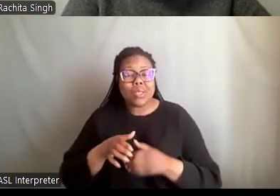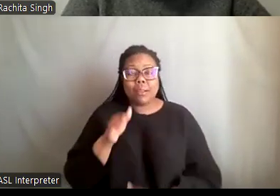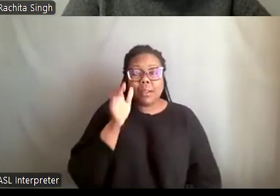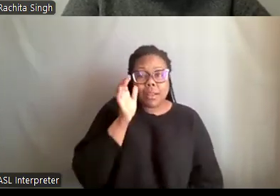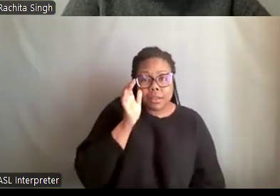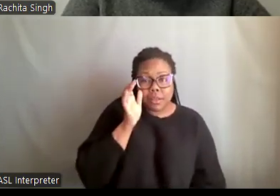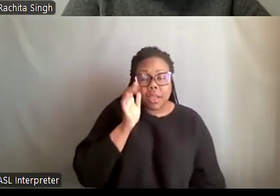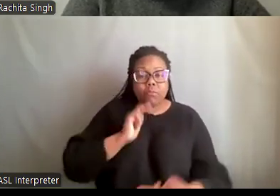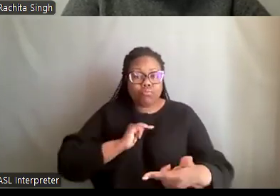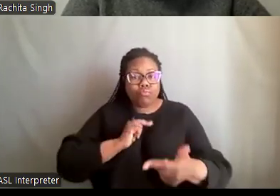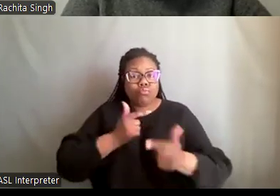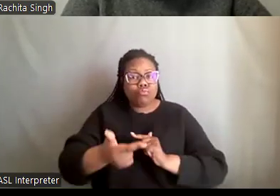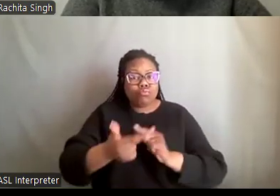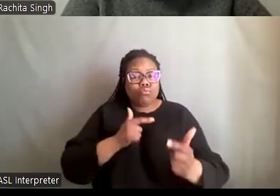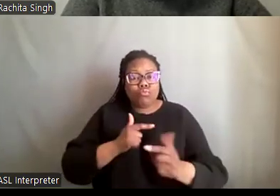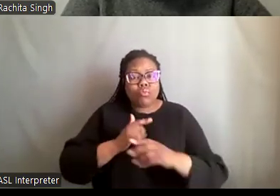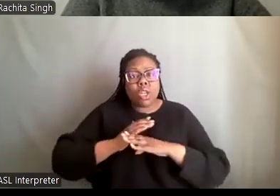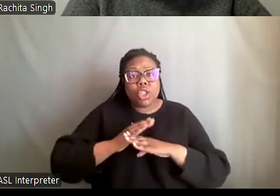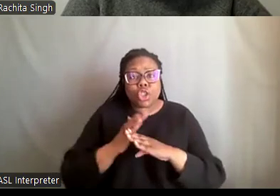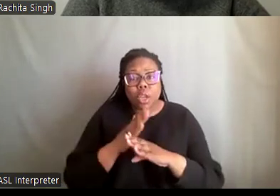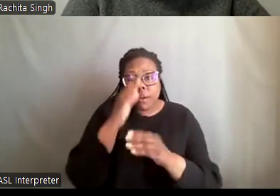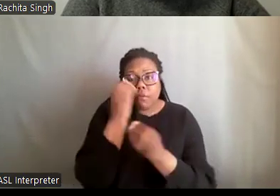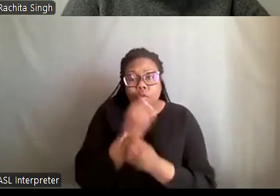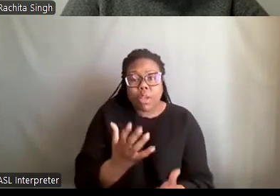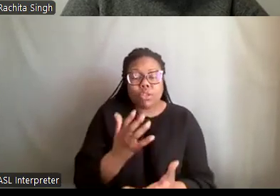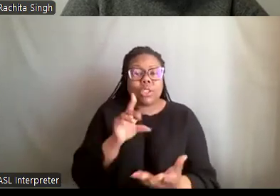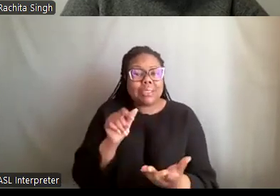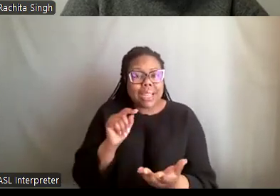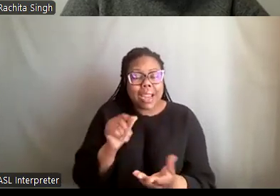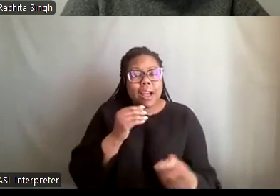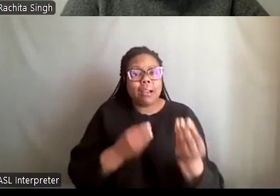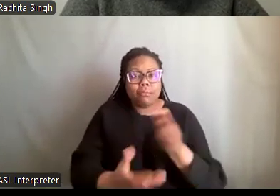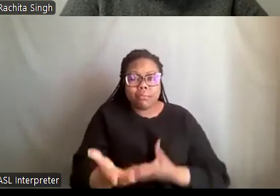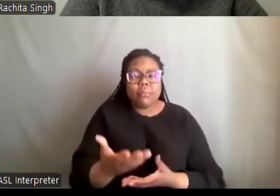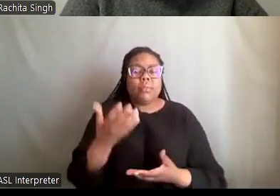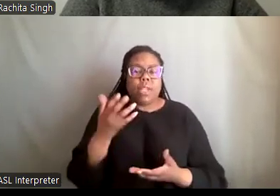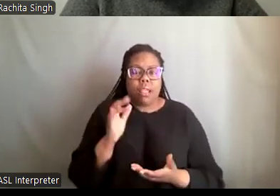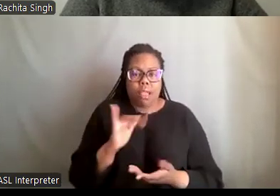groups and listening and repeating back and sharing information and sharing data,